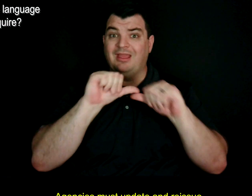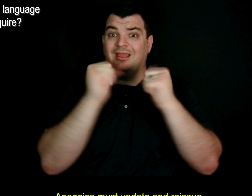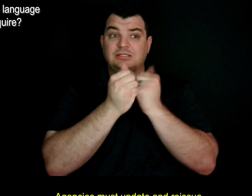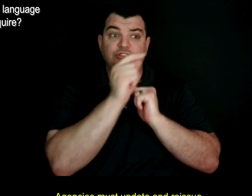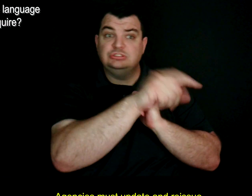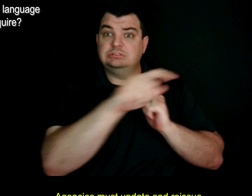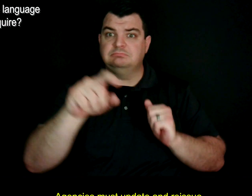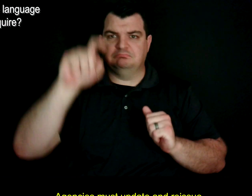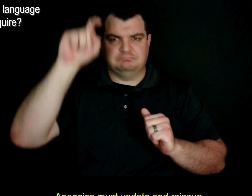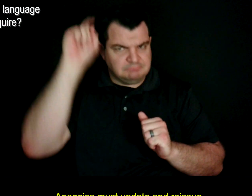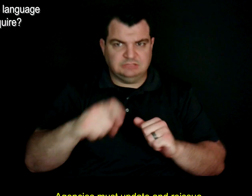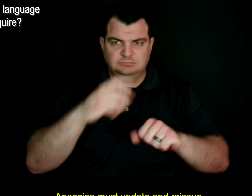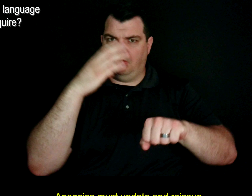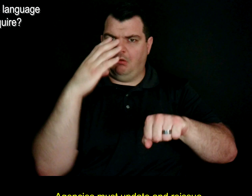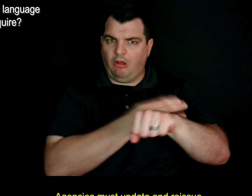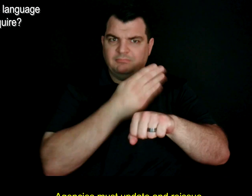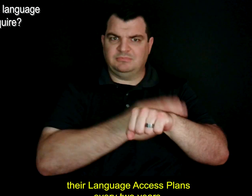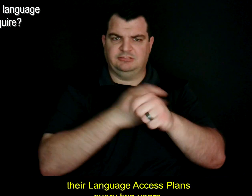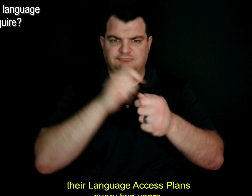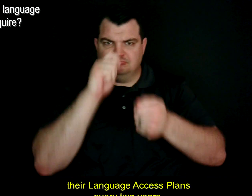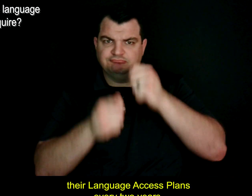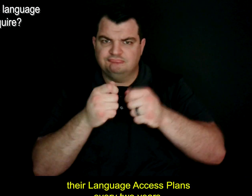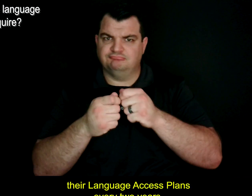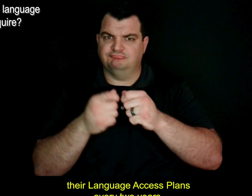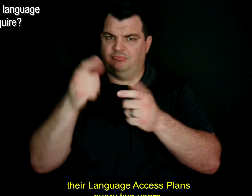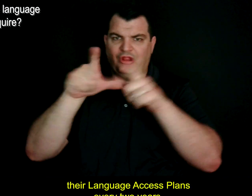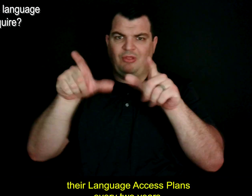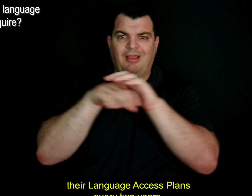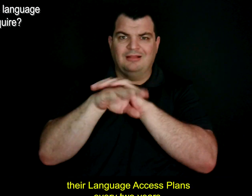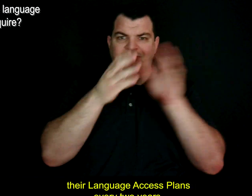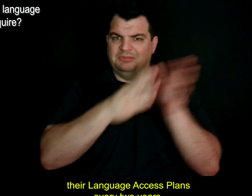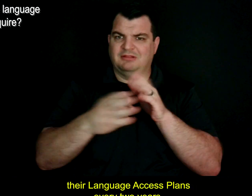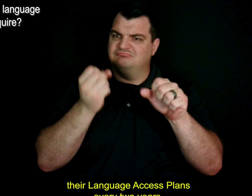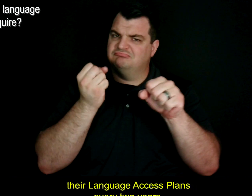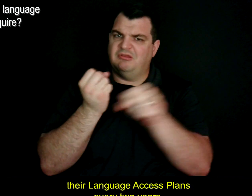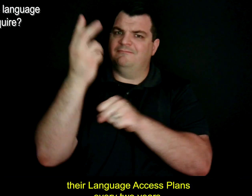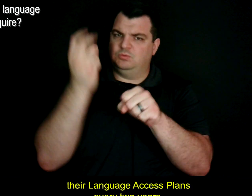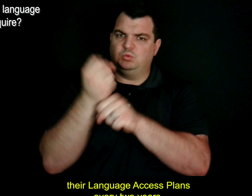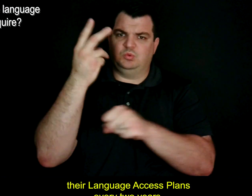Agencies must update and reissue their Language Access Plans every two years.